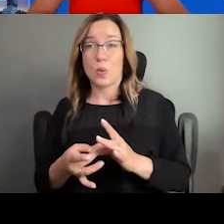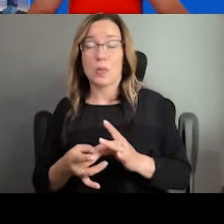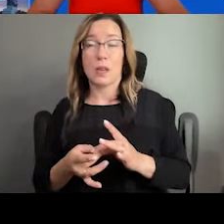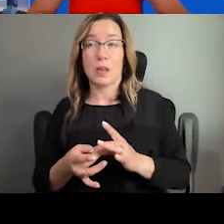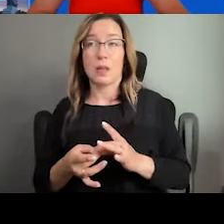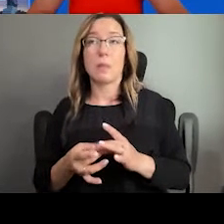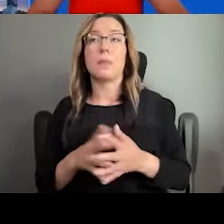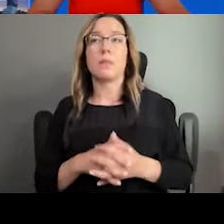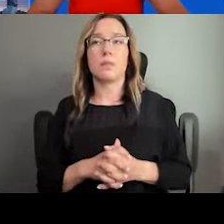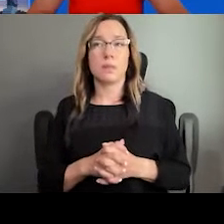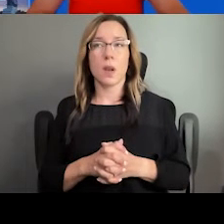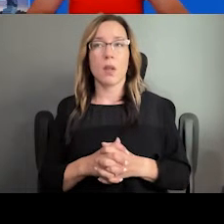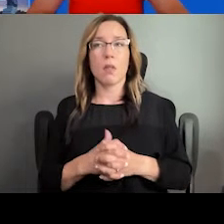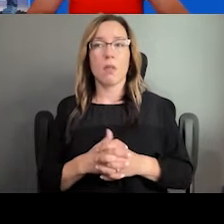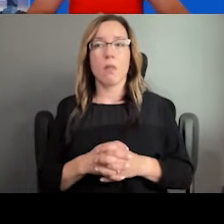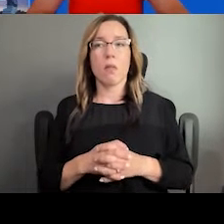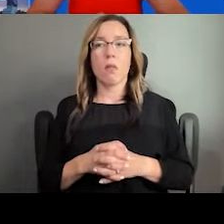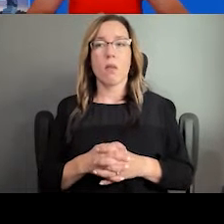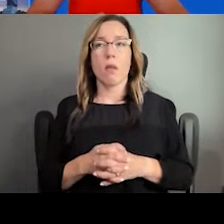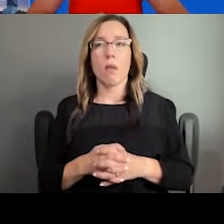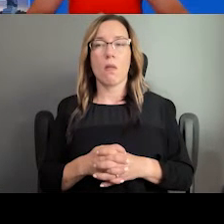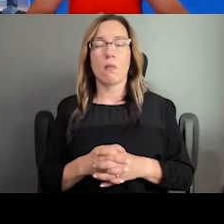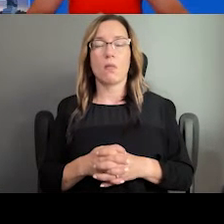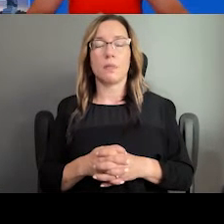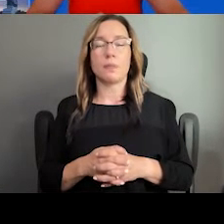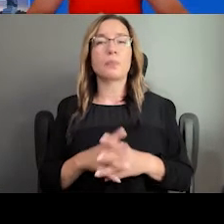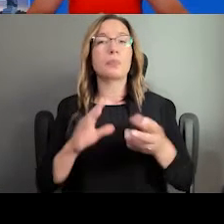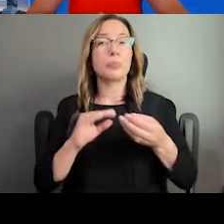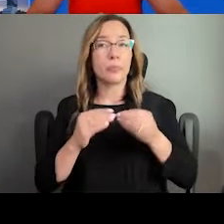the number of proposals in a specified date range,